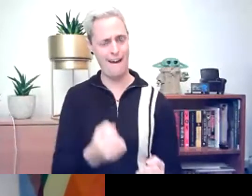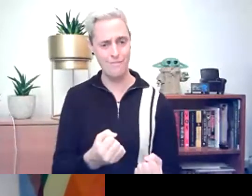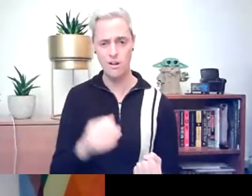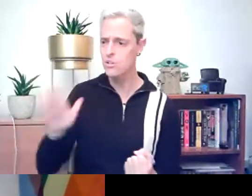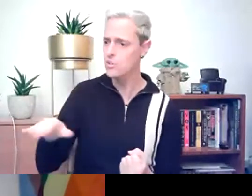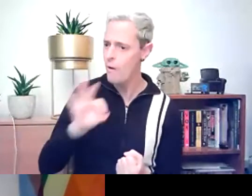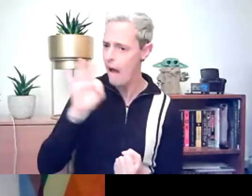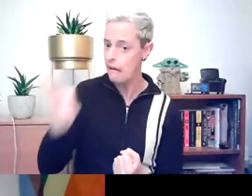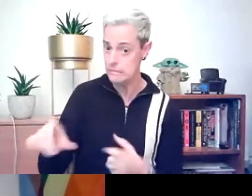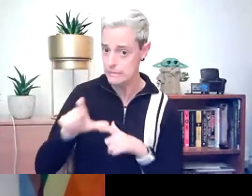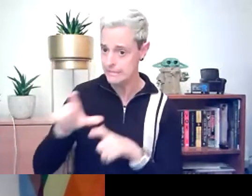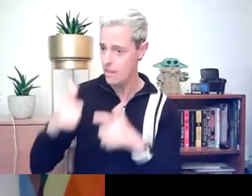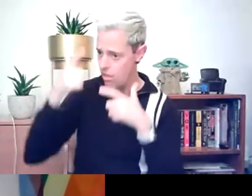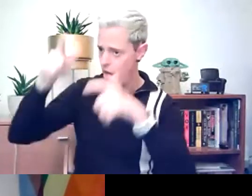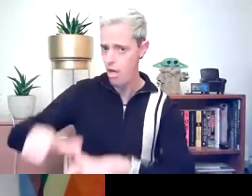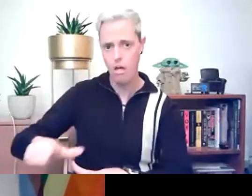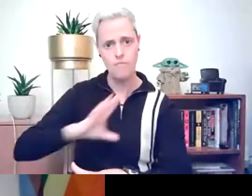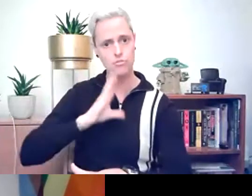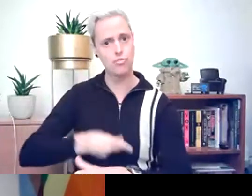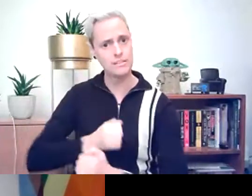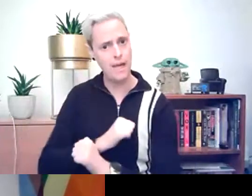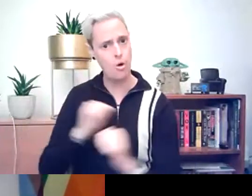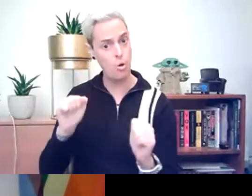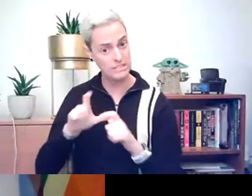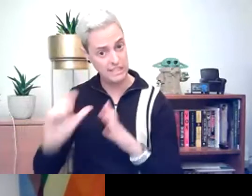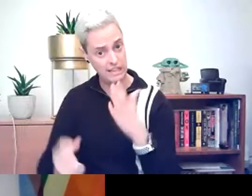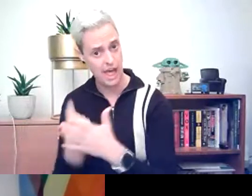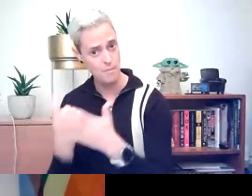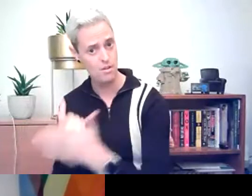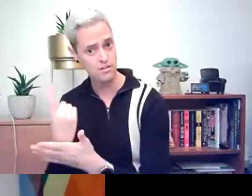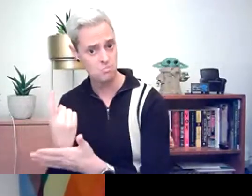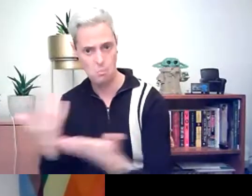or you're working in transmit wealth. It does have a personal impact because it is personal